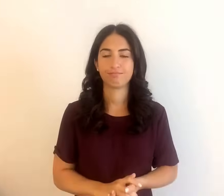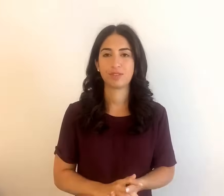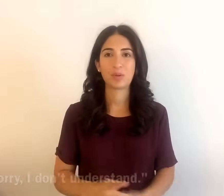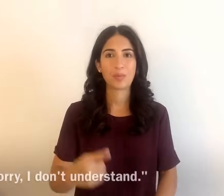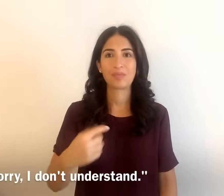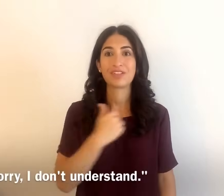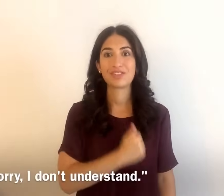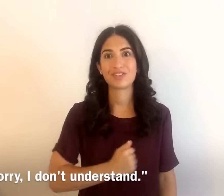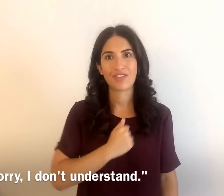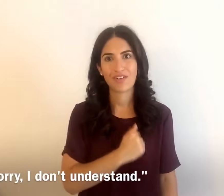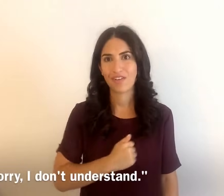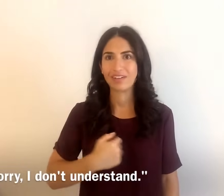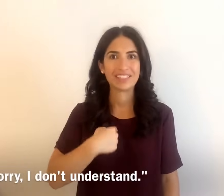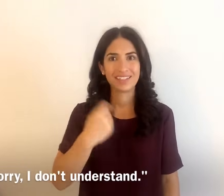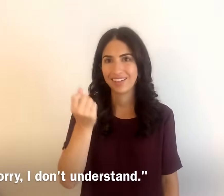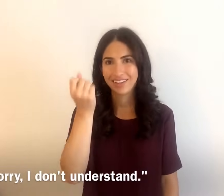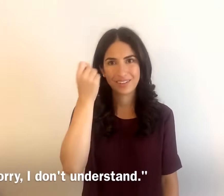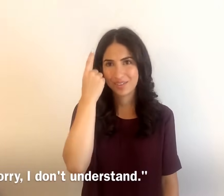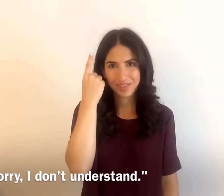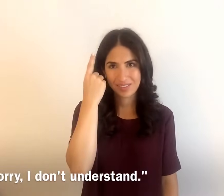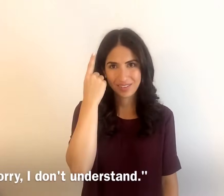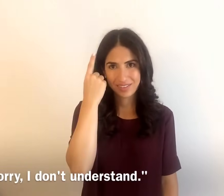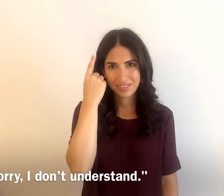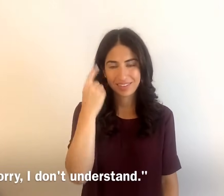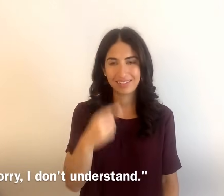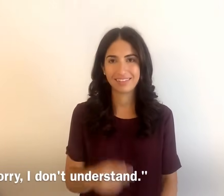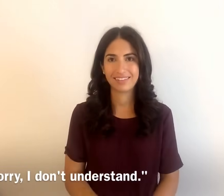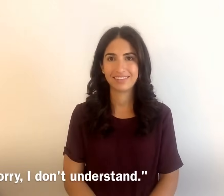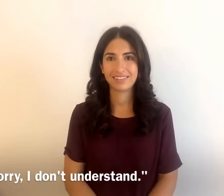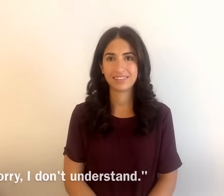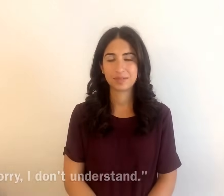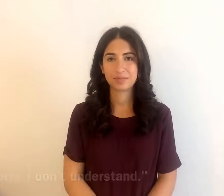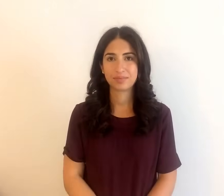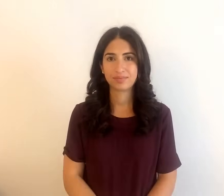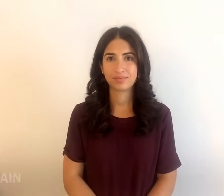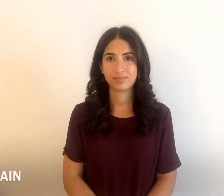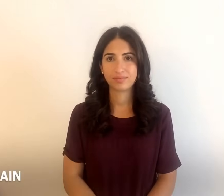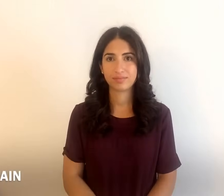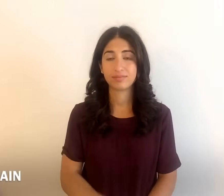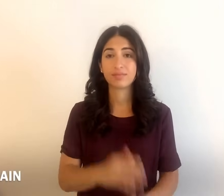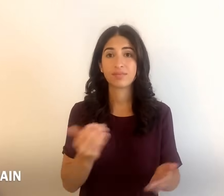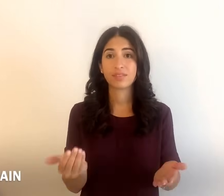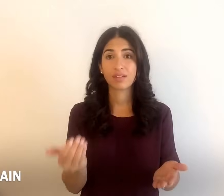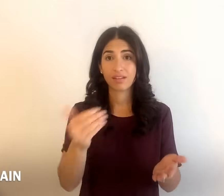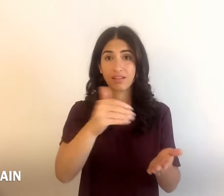but shaking your head is more important: "sorry I don't understand"